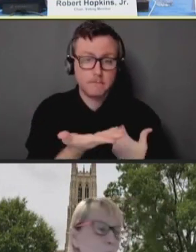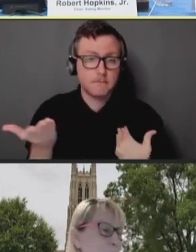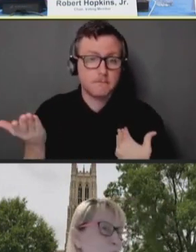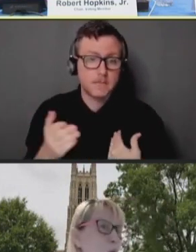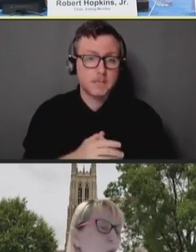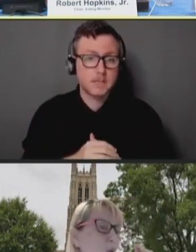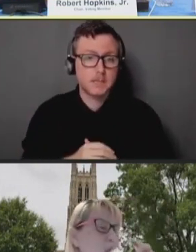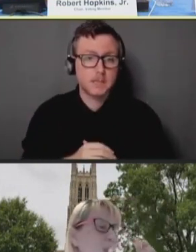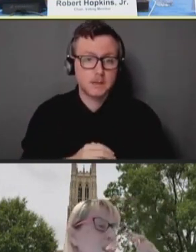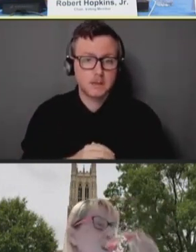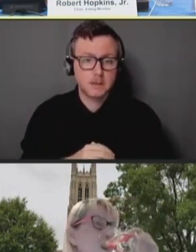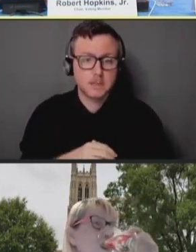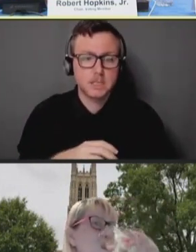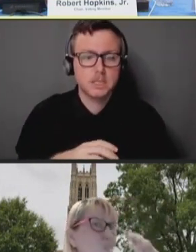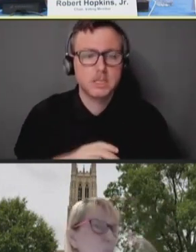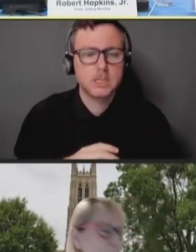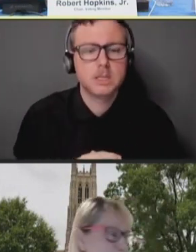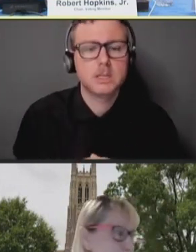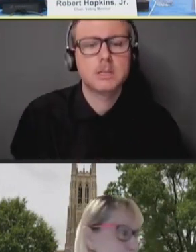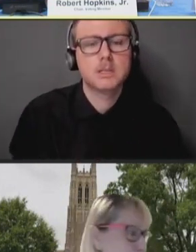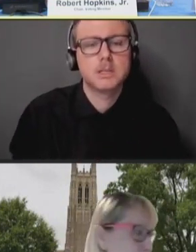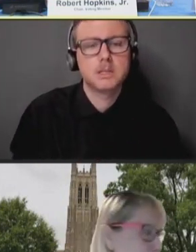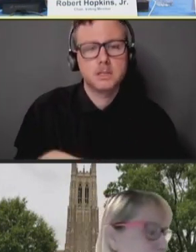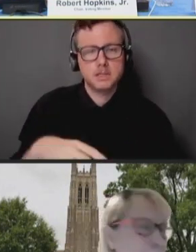Rob Schecter: Thank you very much for the presentations.